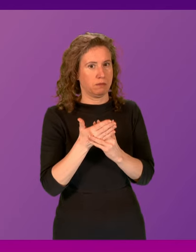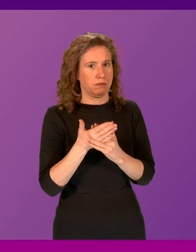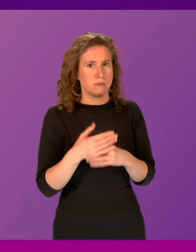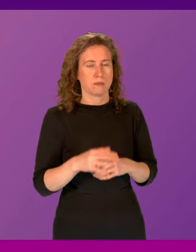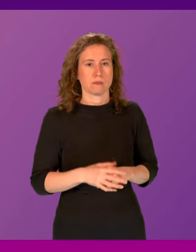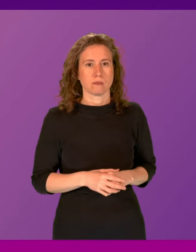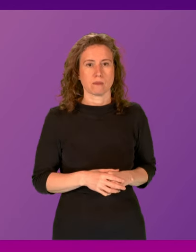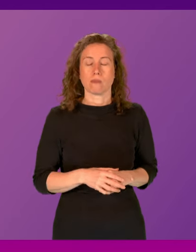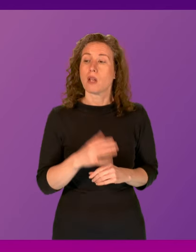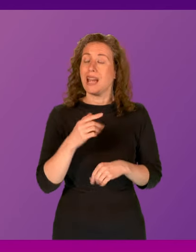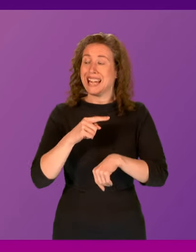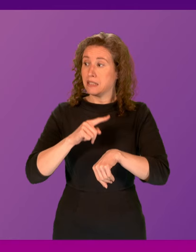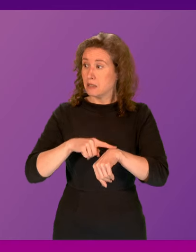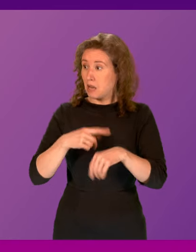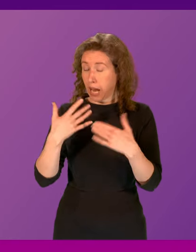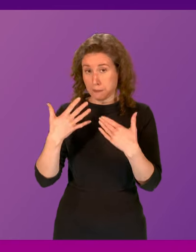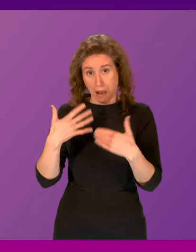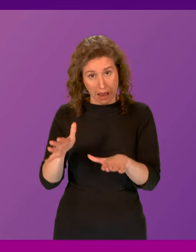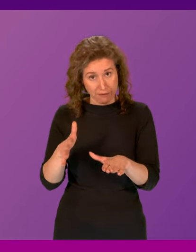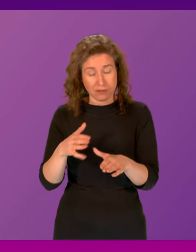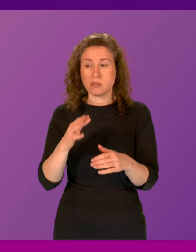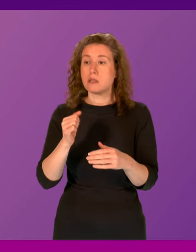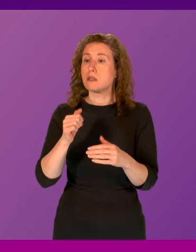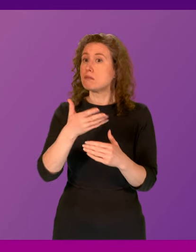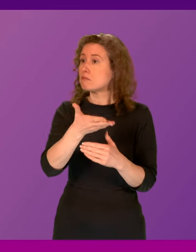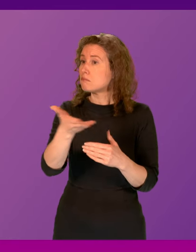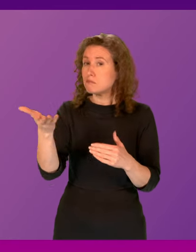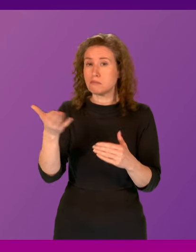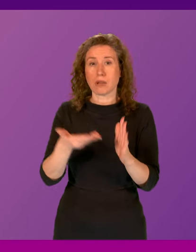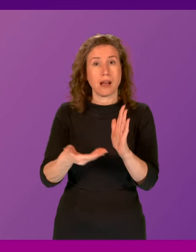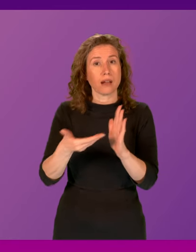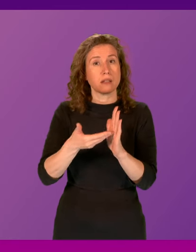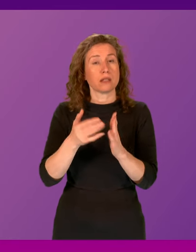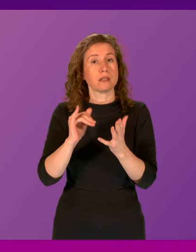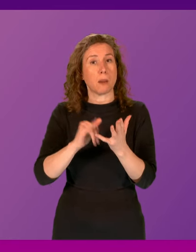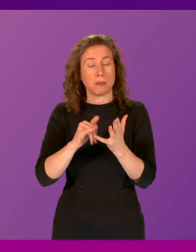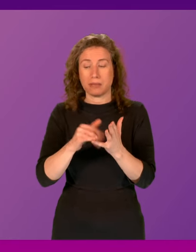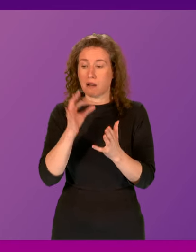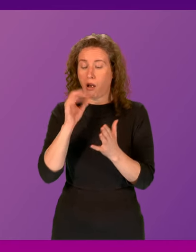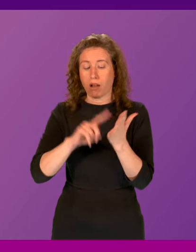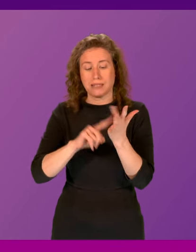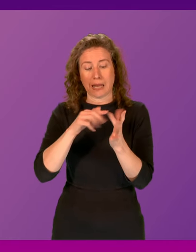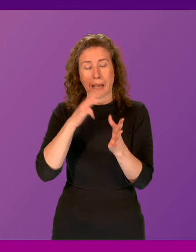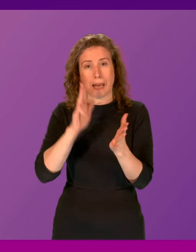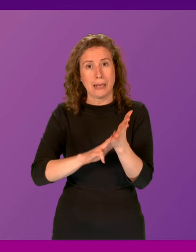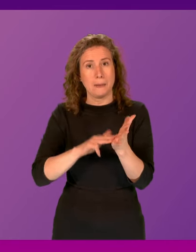In the time that we have available for constituency and general supplementary questions, I call Liam Kerr first.